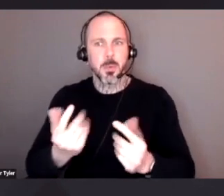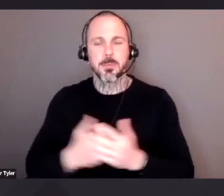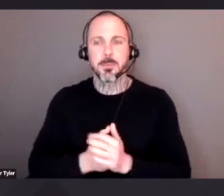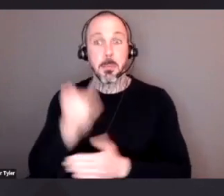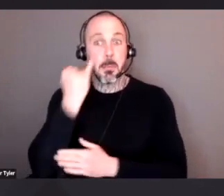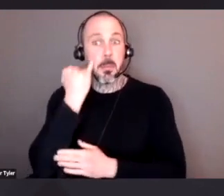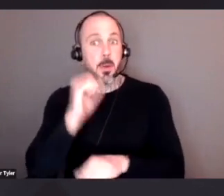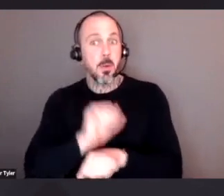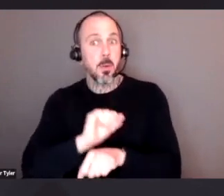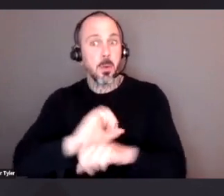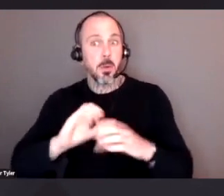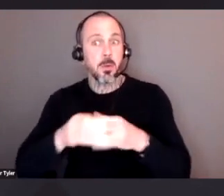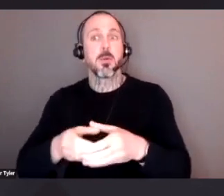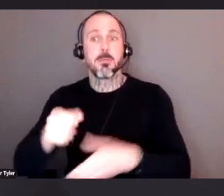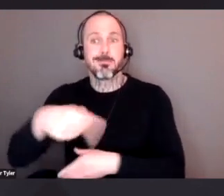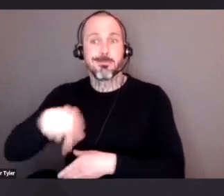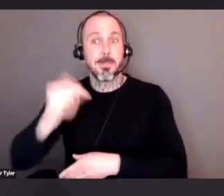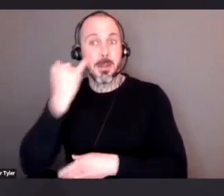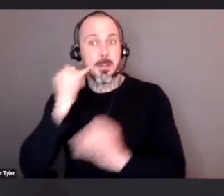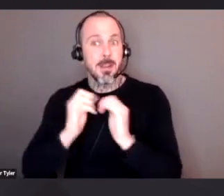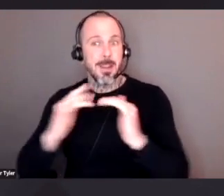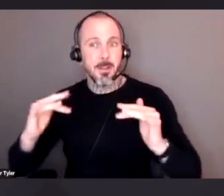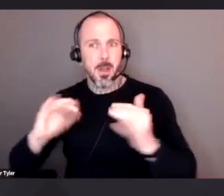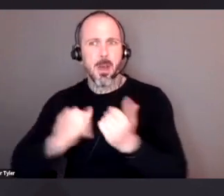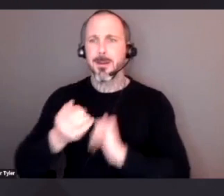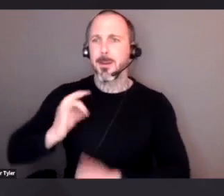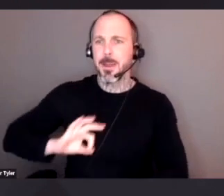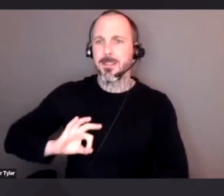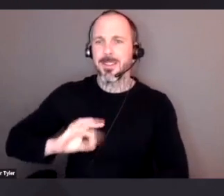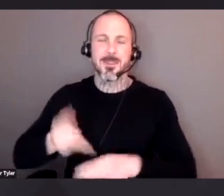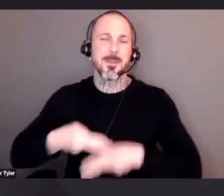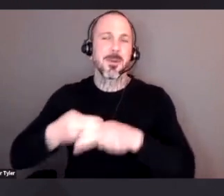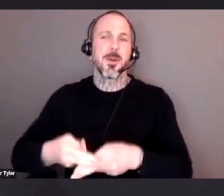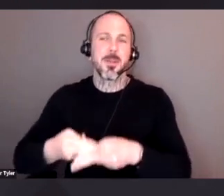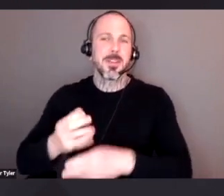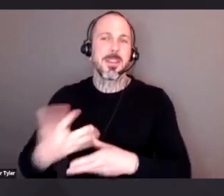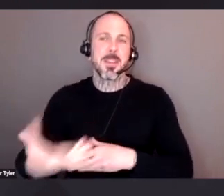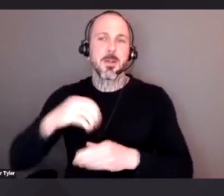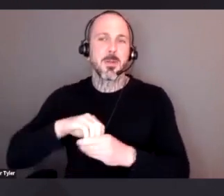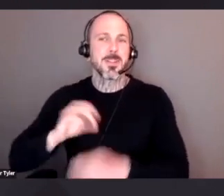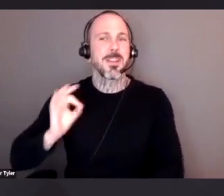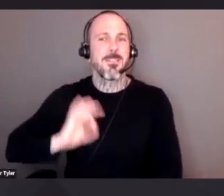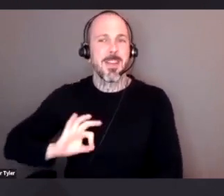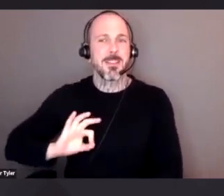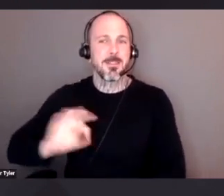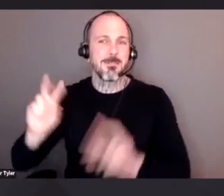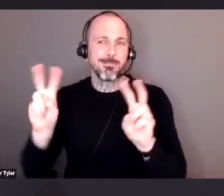To reap these benefits, we will discuss some strategies that you can use to attract more talent